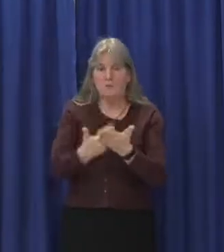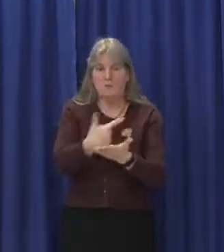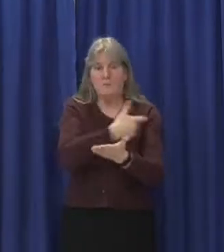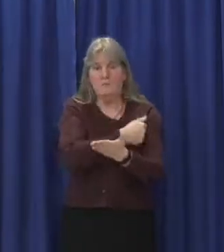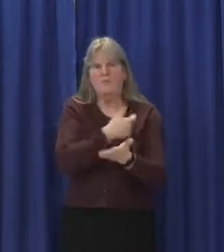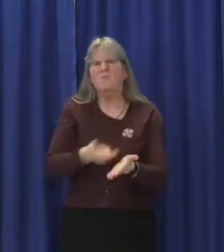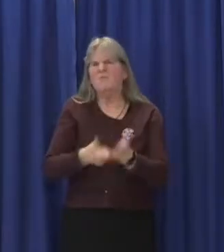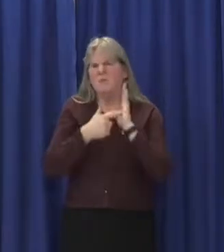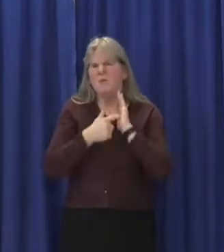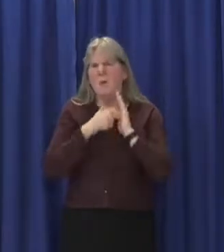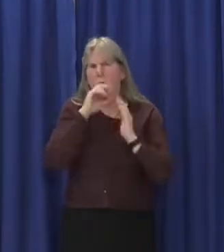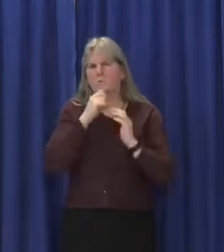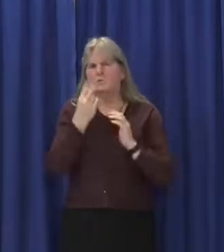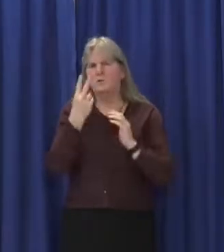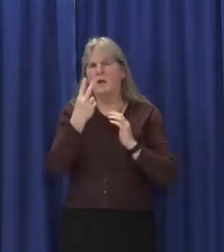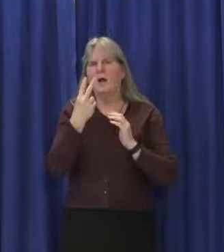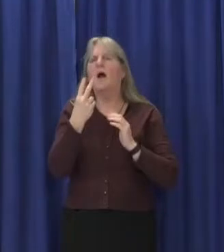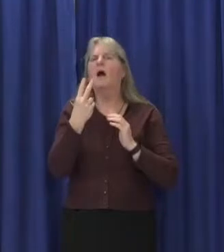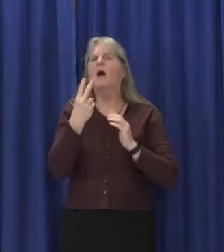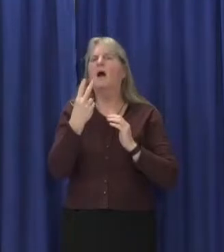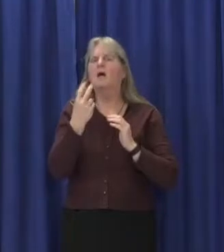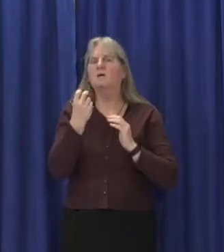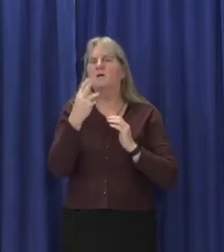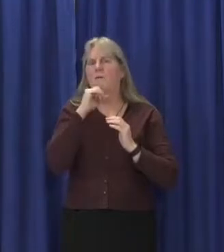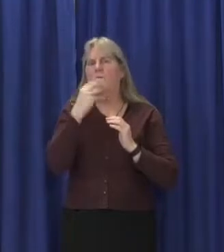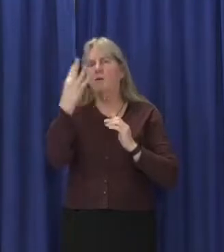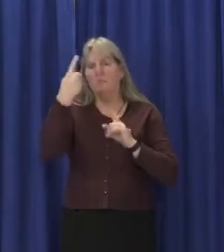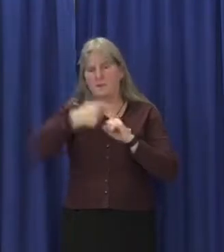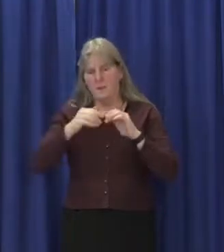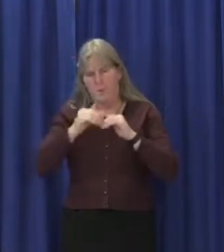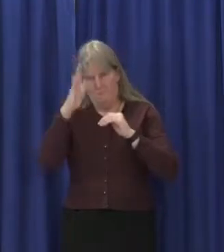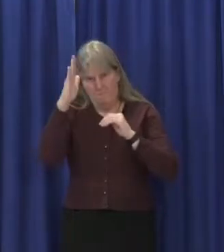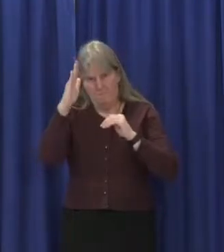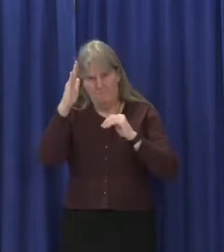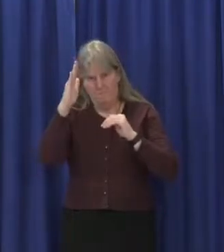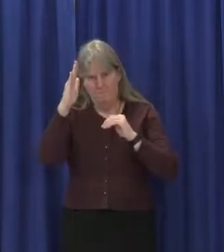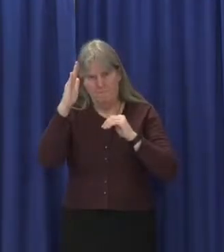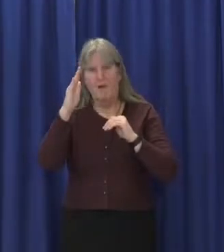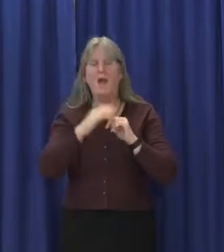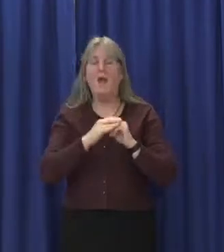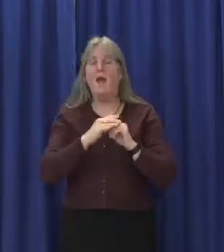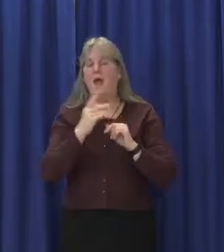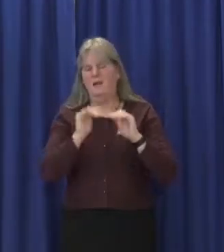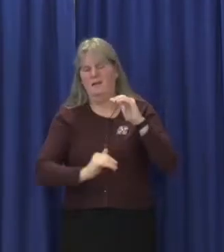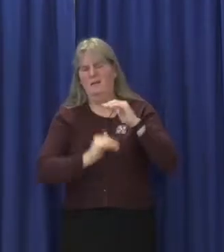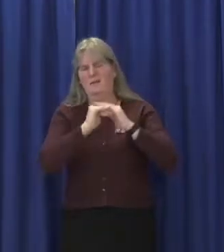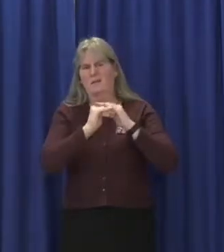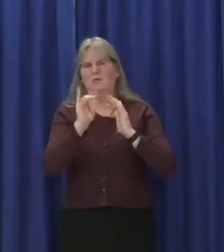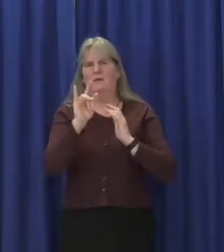those 12 years of age-- 12 years and four months of age, and attendance is limited to 25 people or